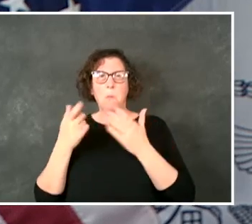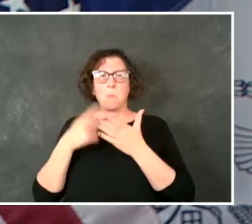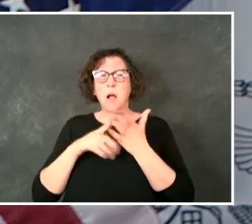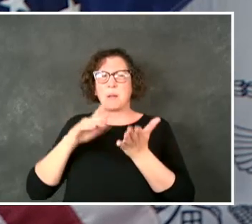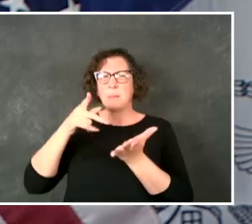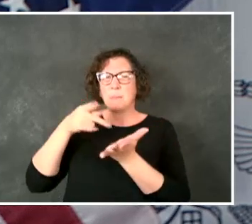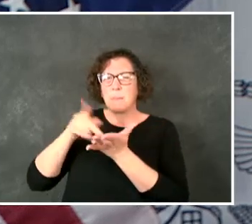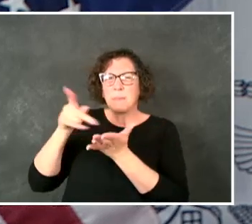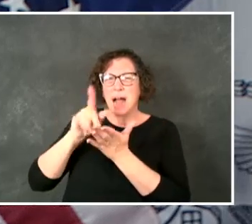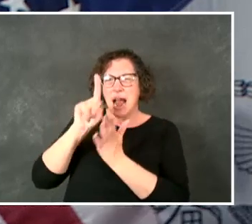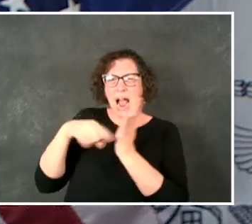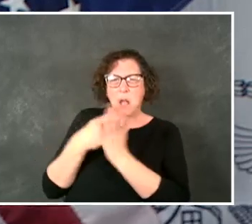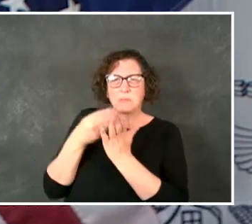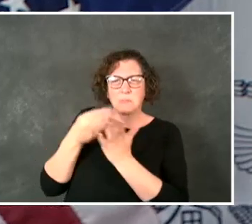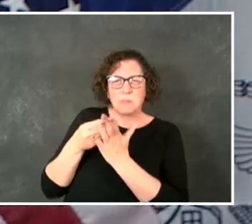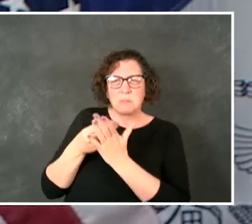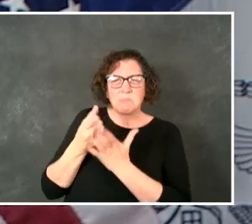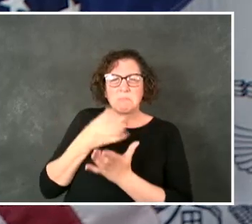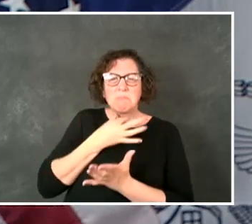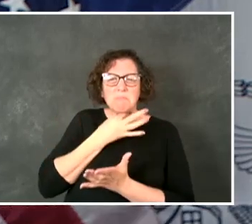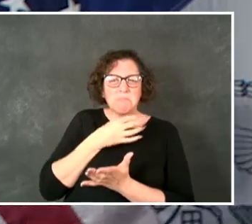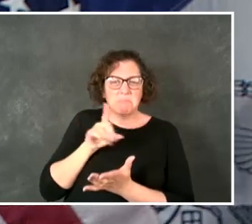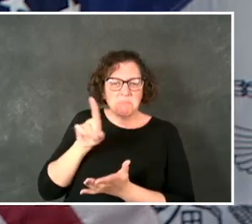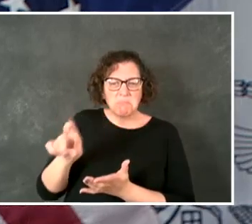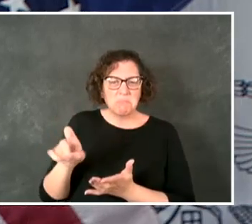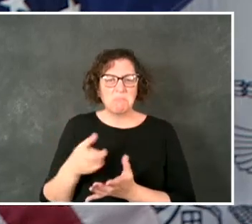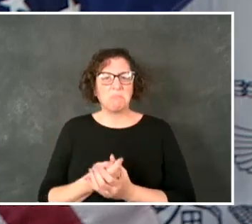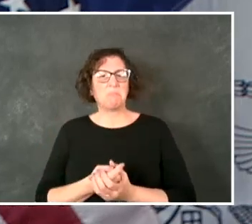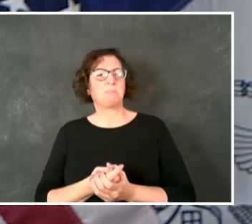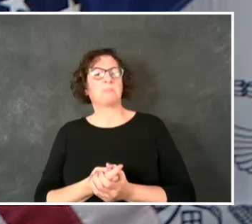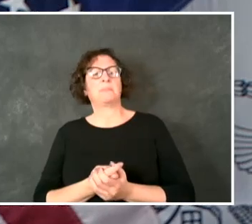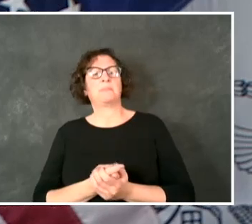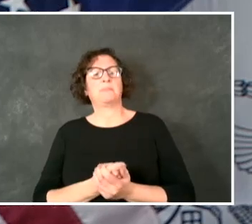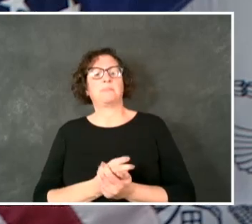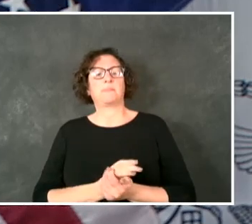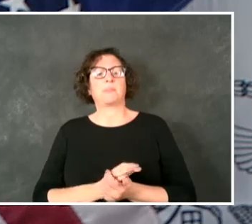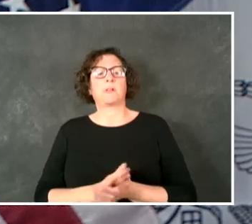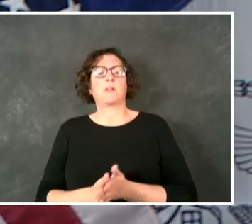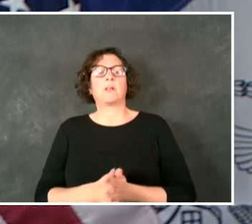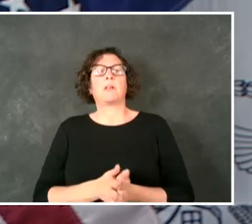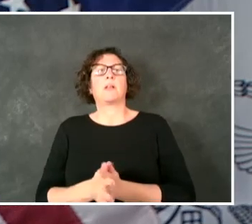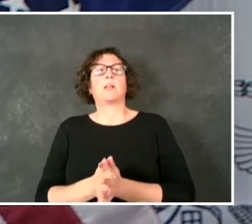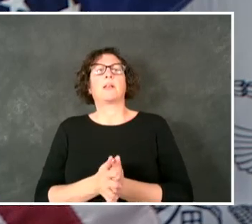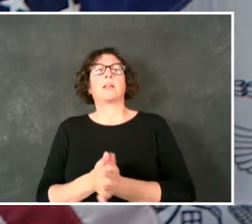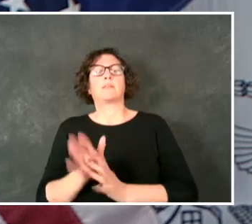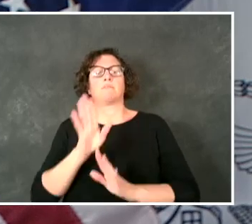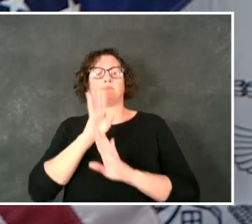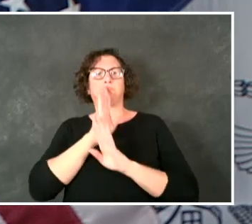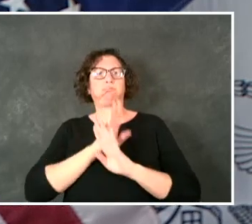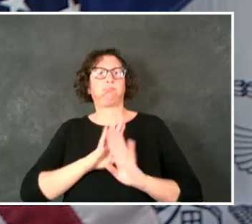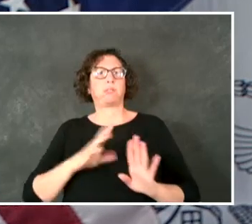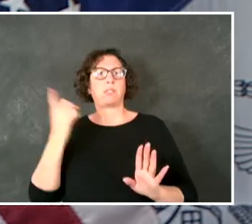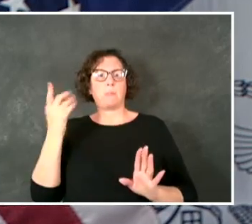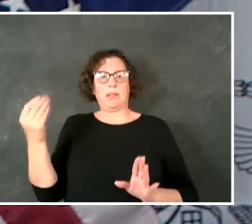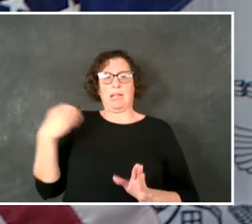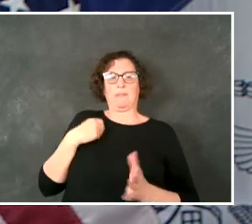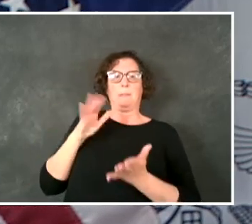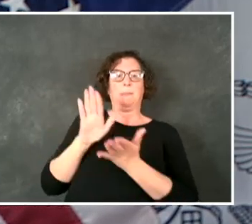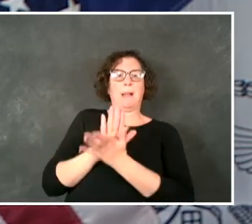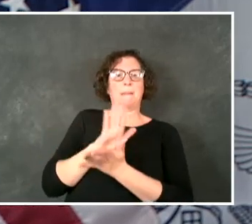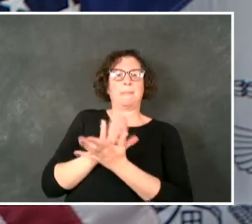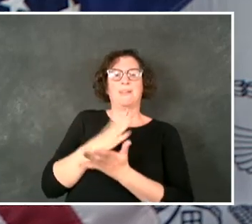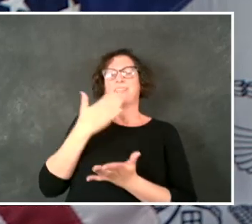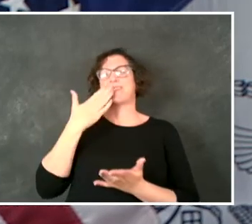ANSWER RIGHT